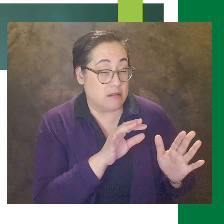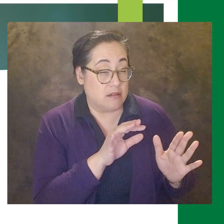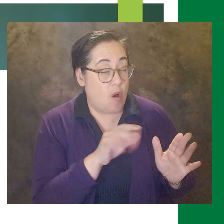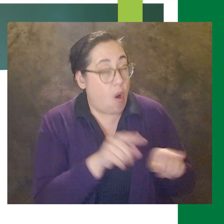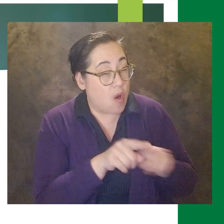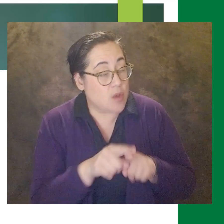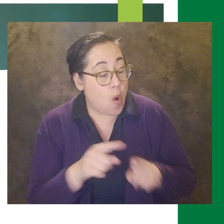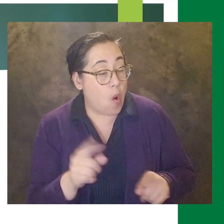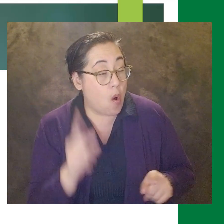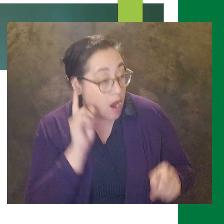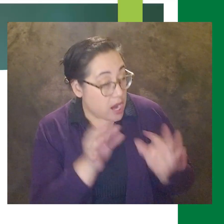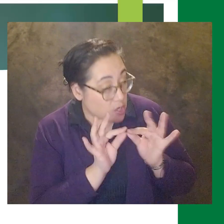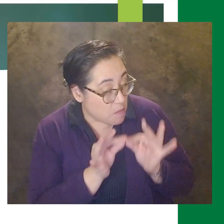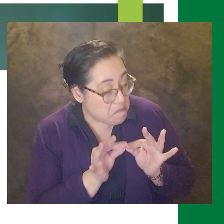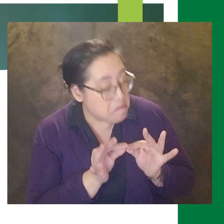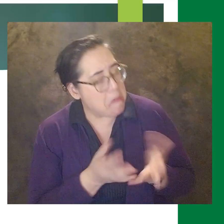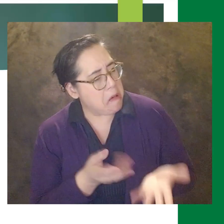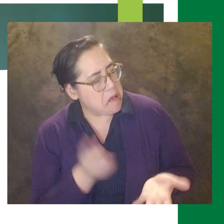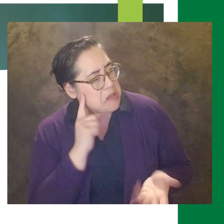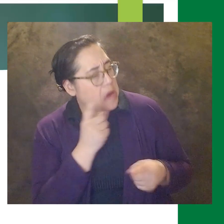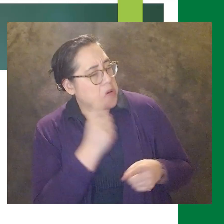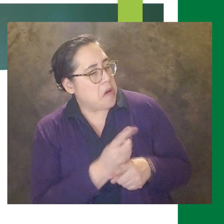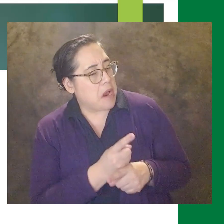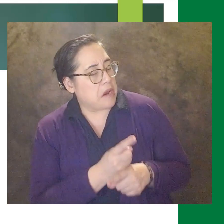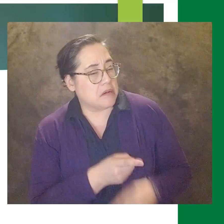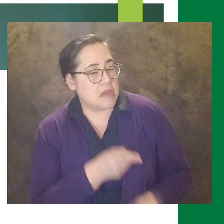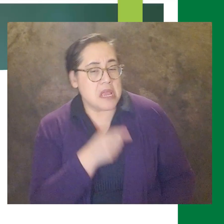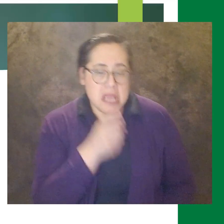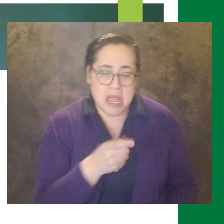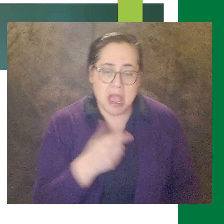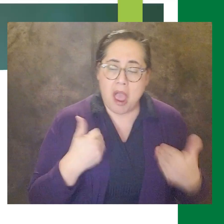For example, he has 15 years and almost ...